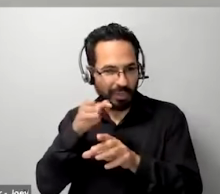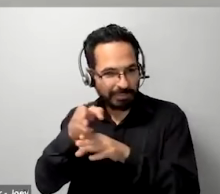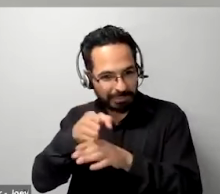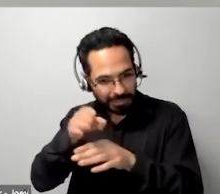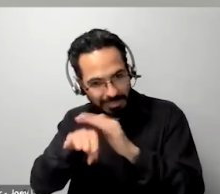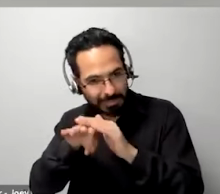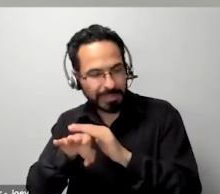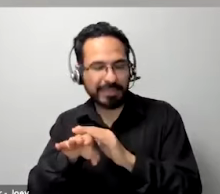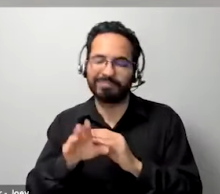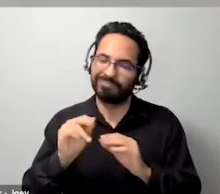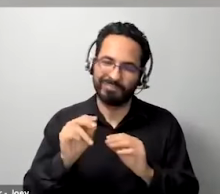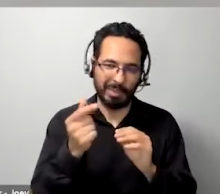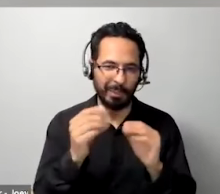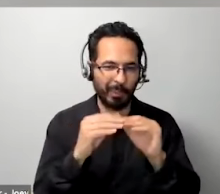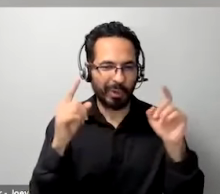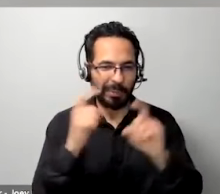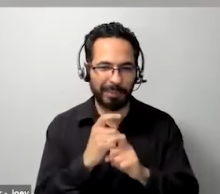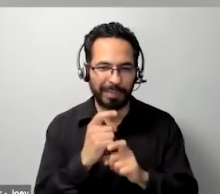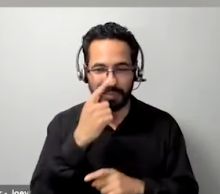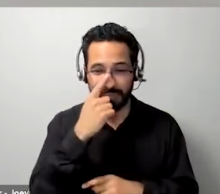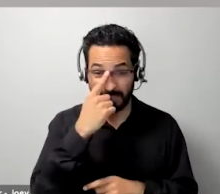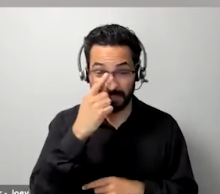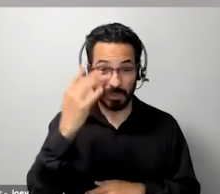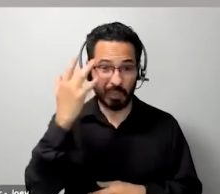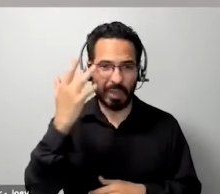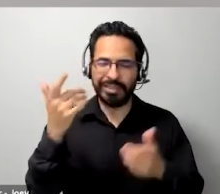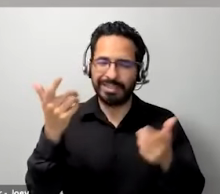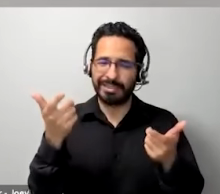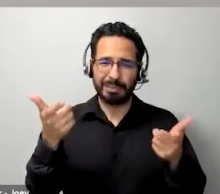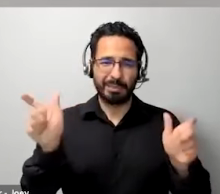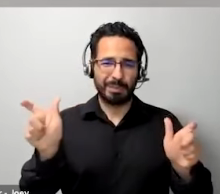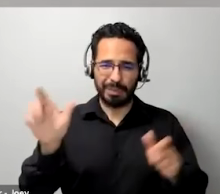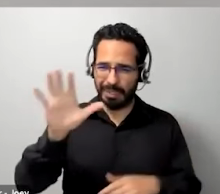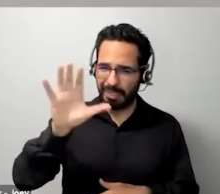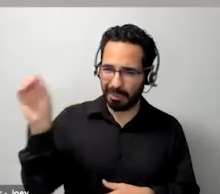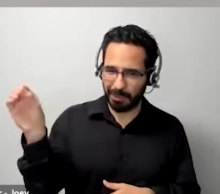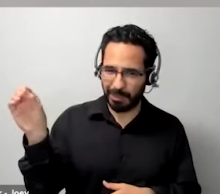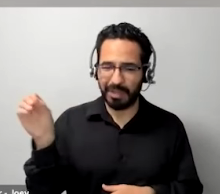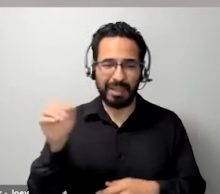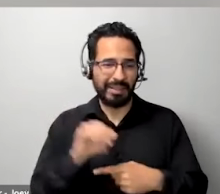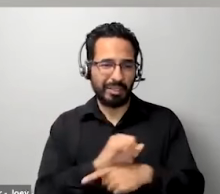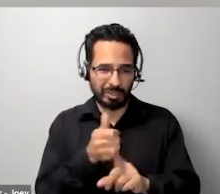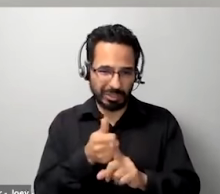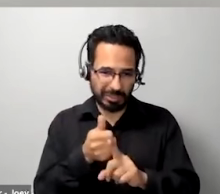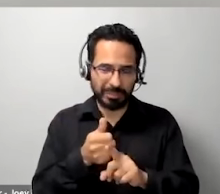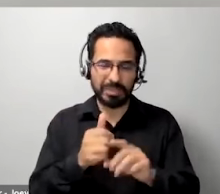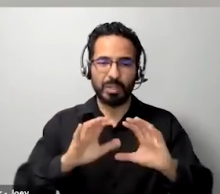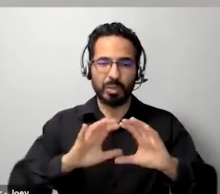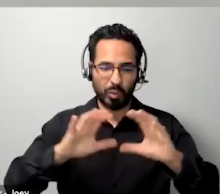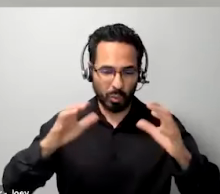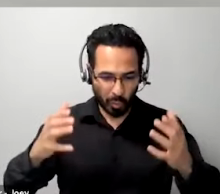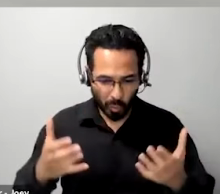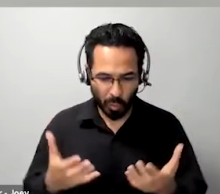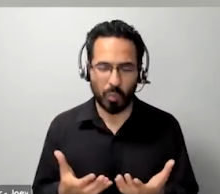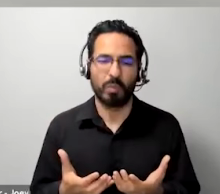It's a little bit more complicated just because it's such a large scale company, and it's a global program. But I would definitely be curious to see what others have to say.